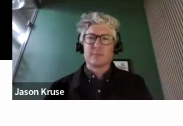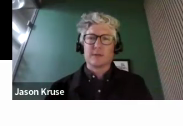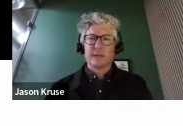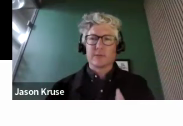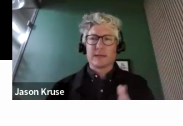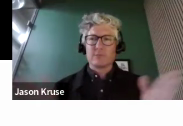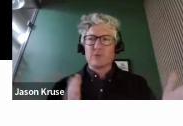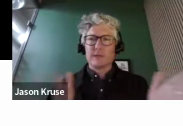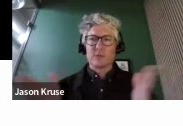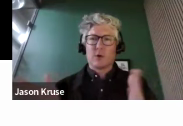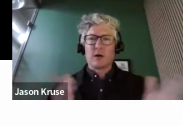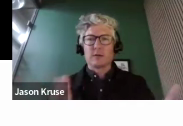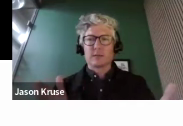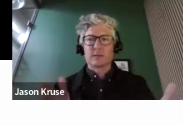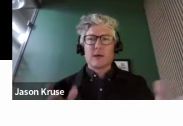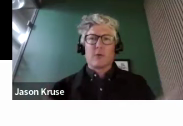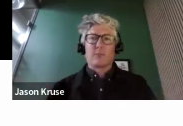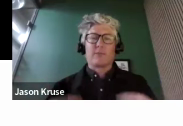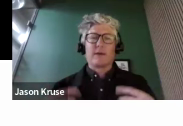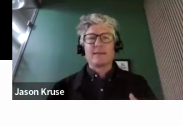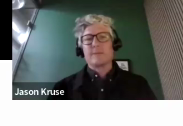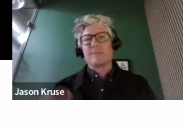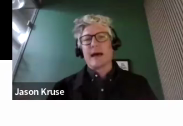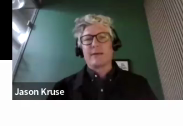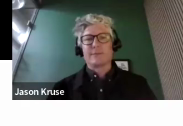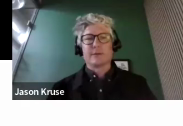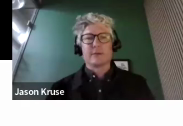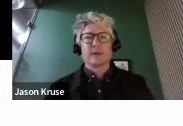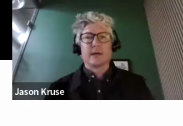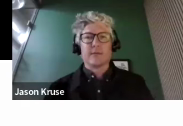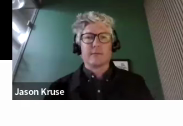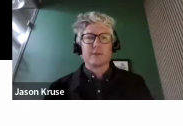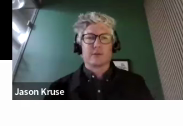for was future flexibility so they could move these walls or provide them